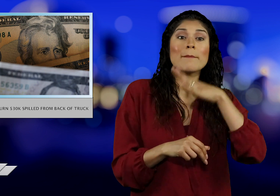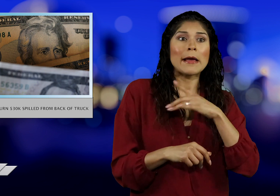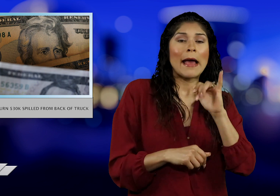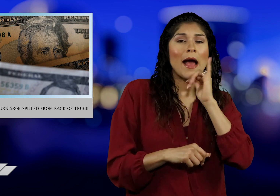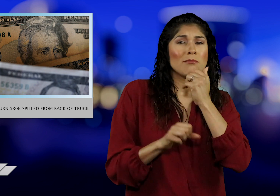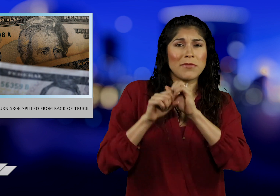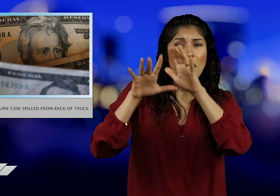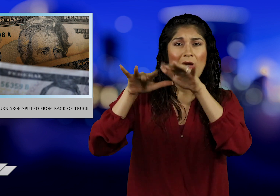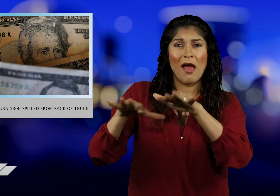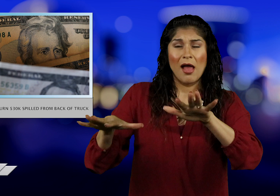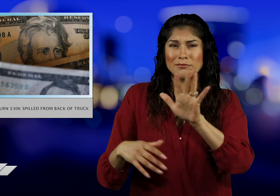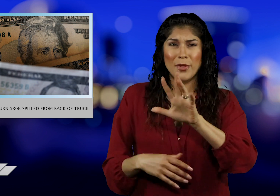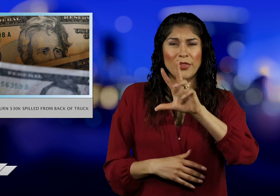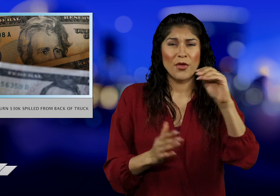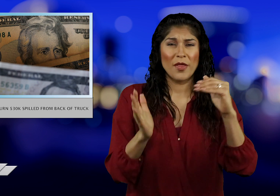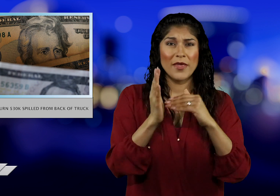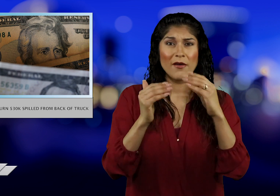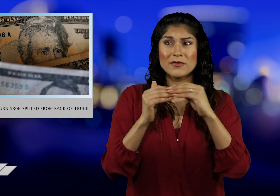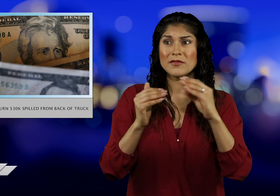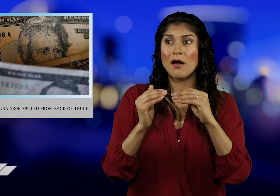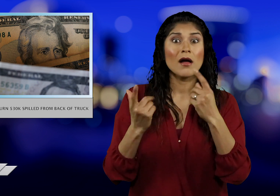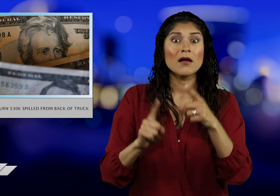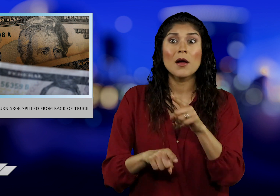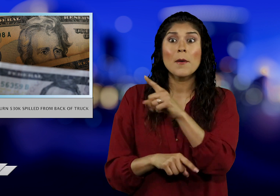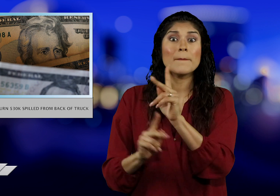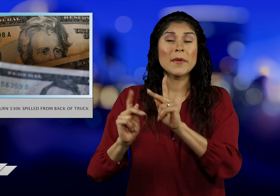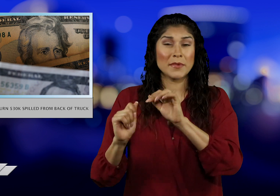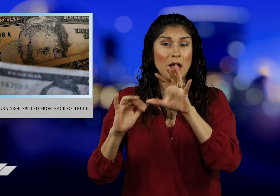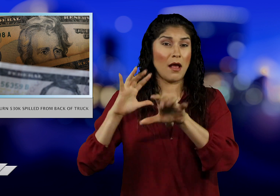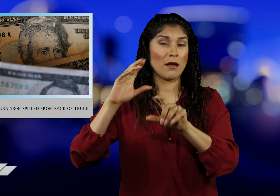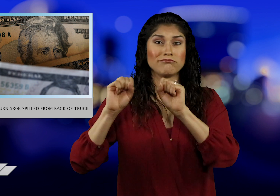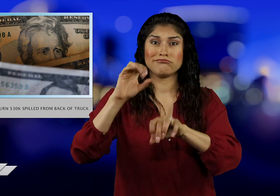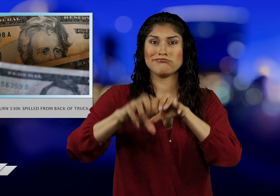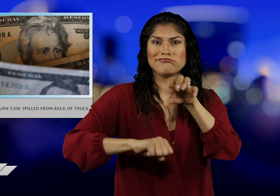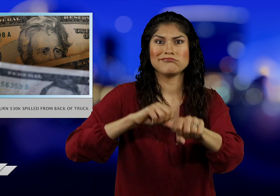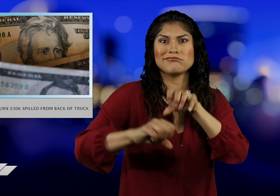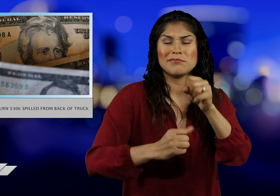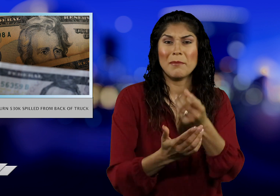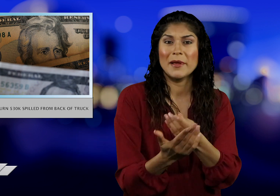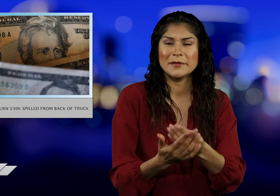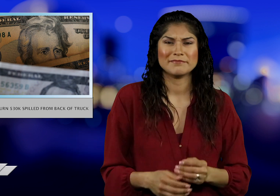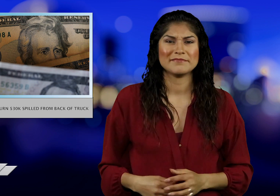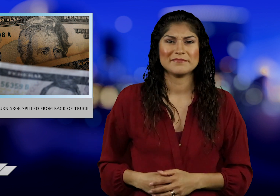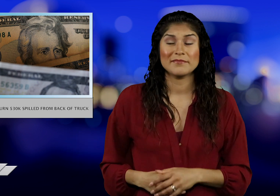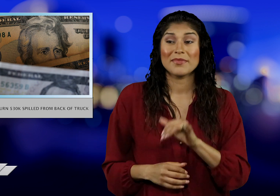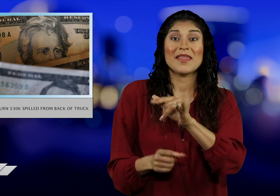money they may have picked up after a man accidentally spilled $30,000 across the highway.